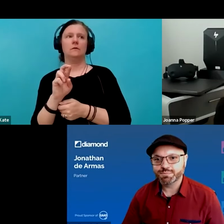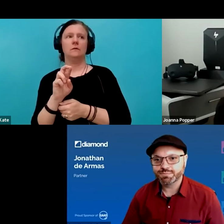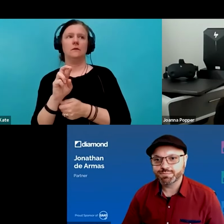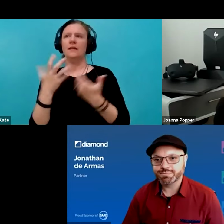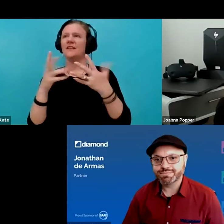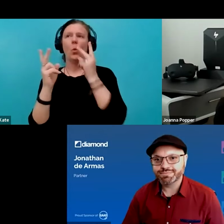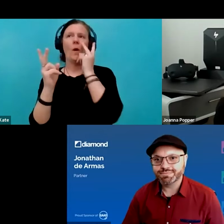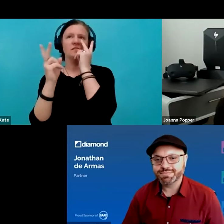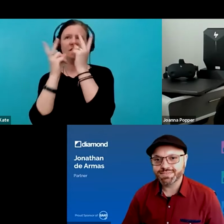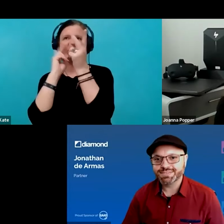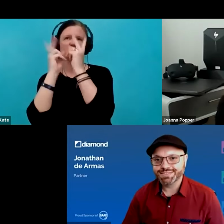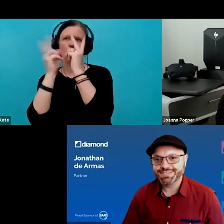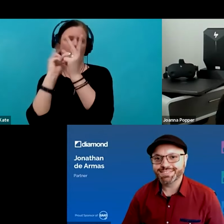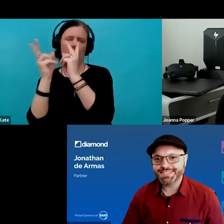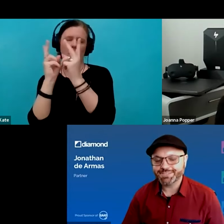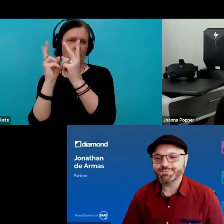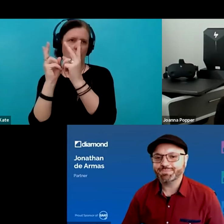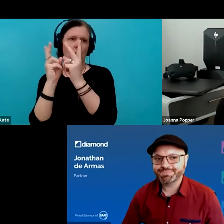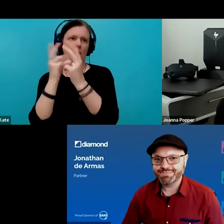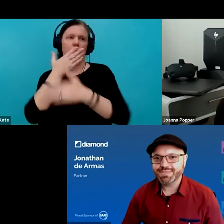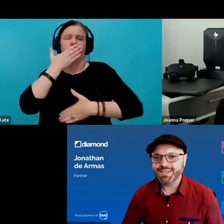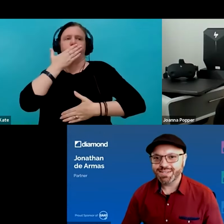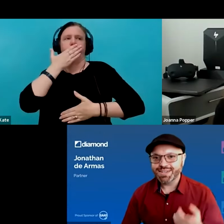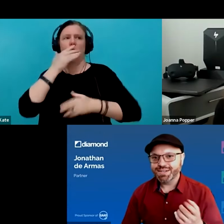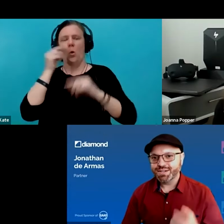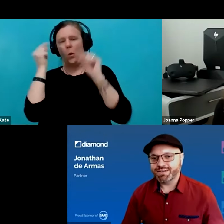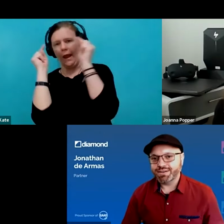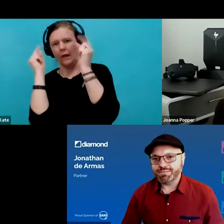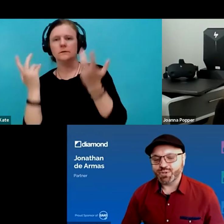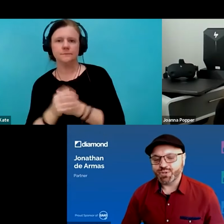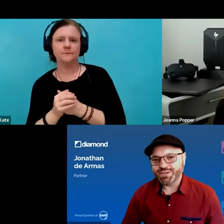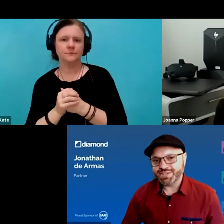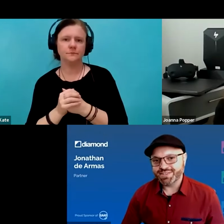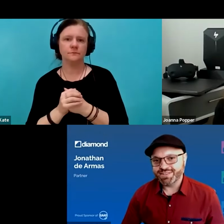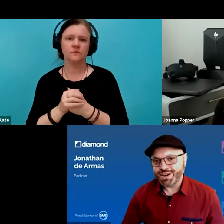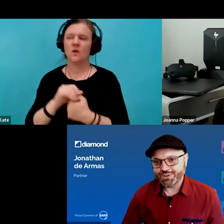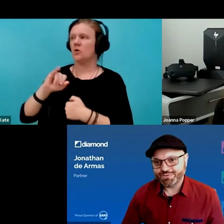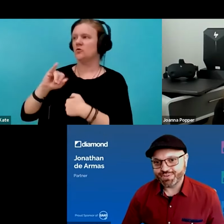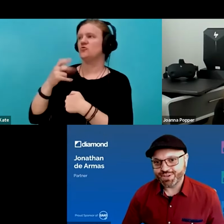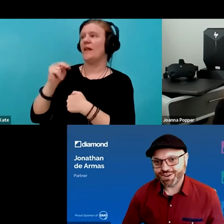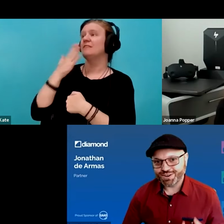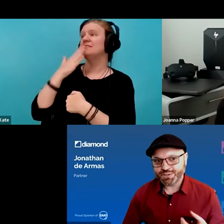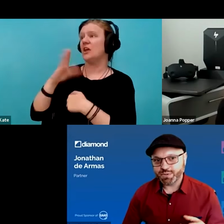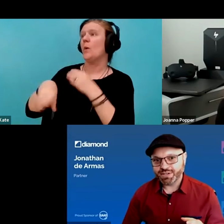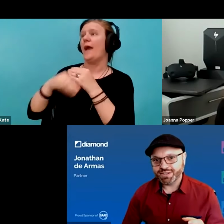aspect because it might affect them or give them a headache. Jonathan de Armas: Glad you mentioned the audio VR also because